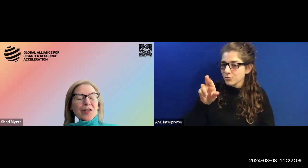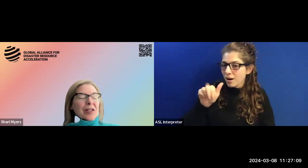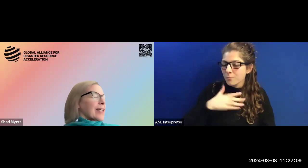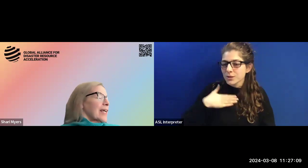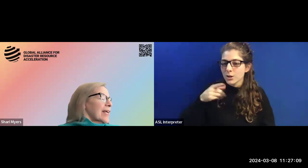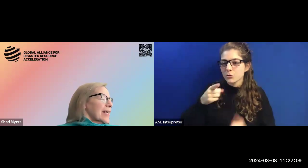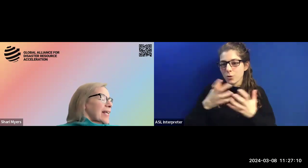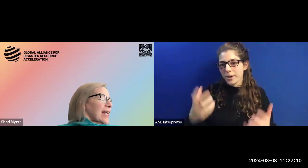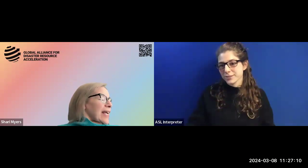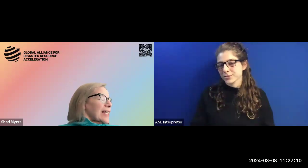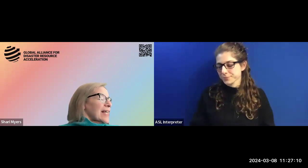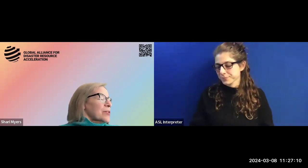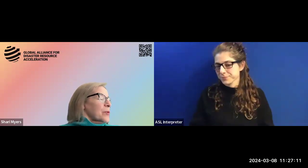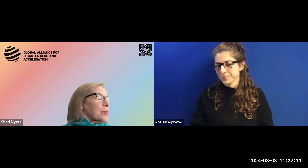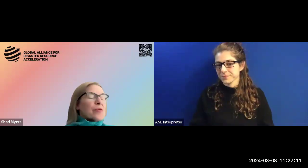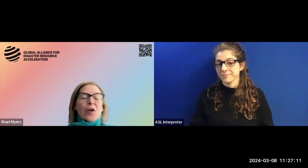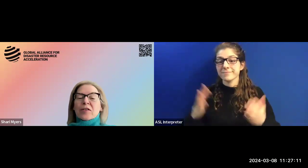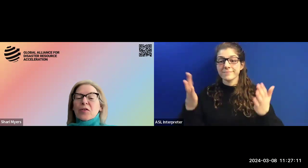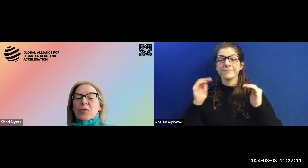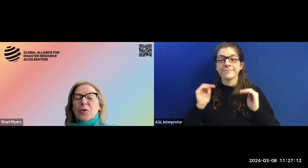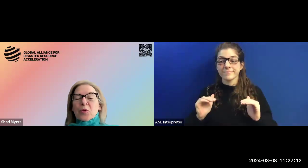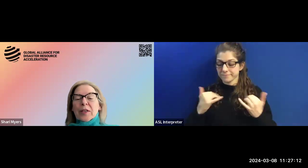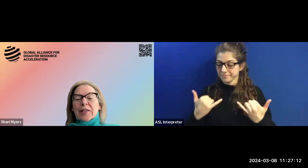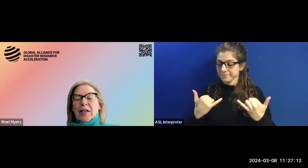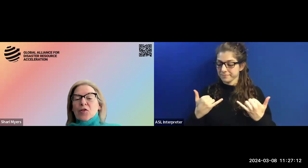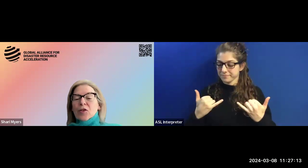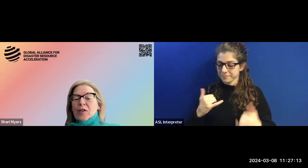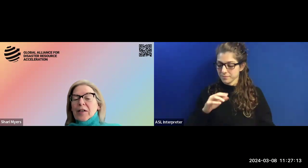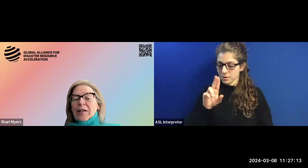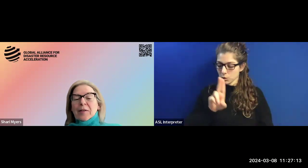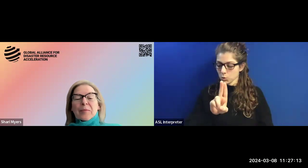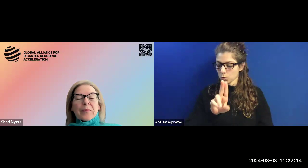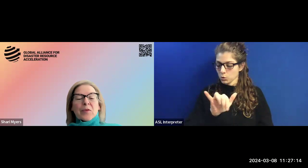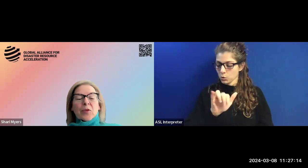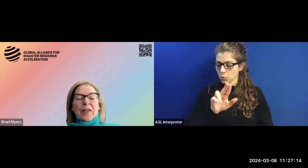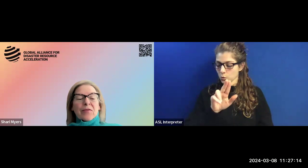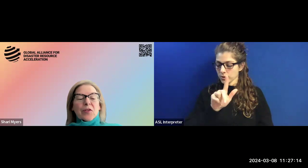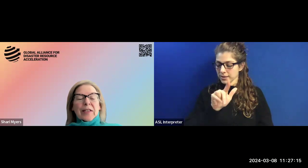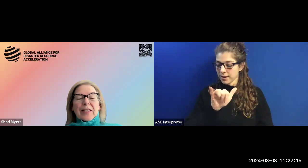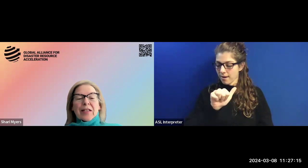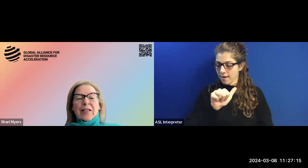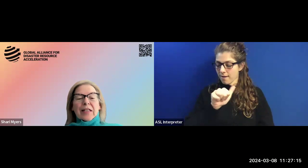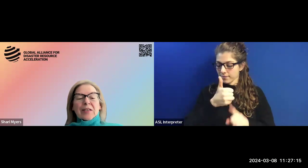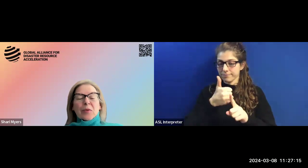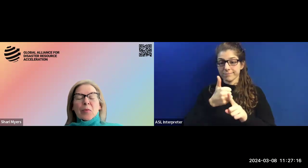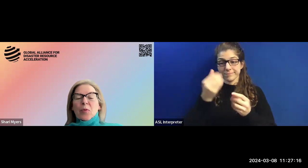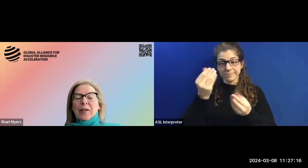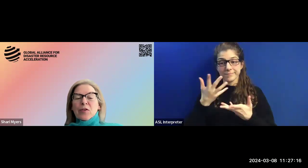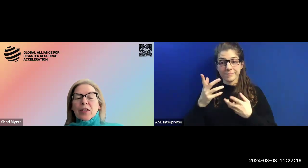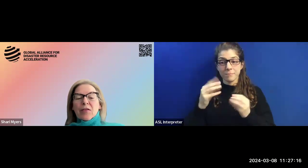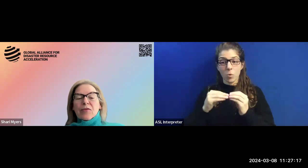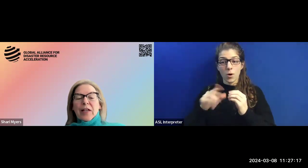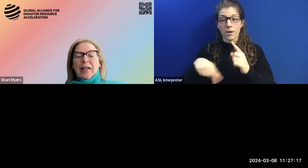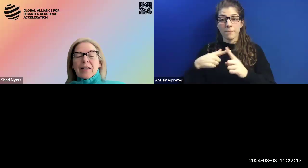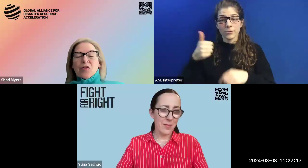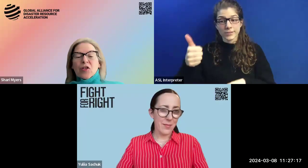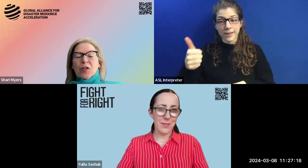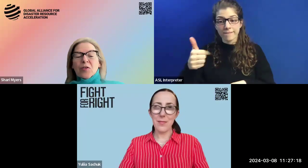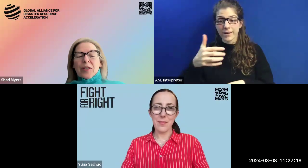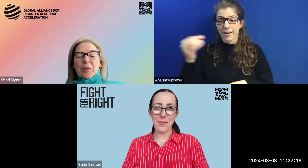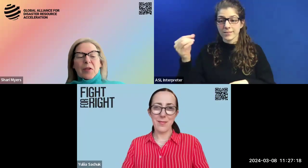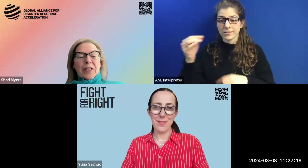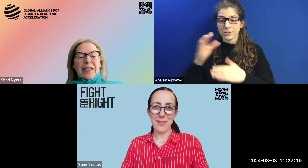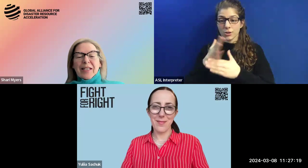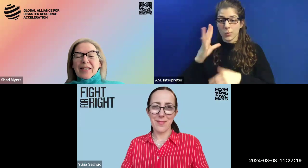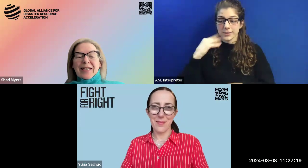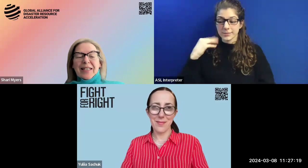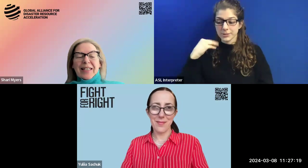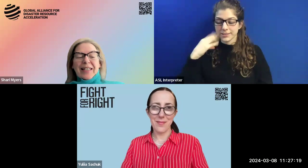Next we will move on to Yuliia Sachuk. Yuliia, if you'd like to tell us a little bit more about yourself, and share your experiences.